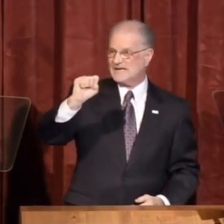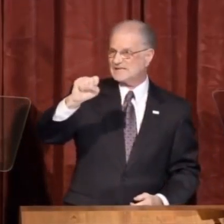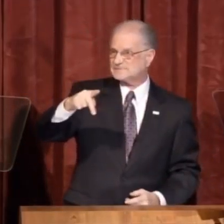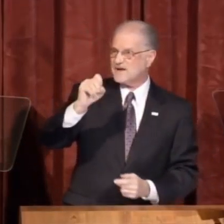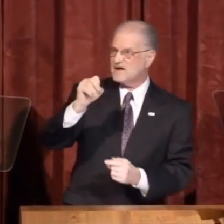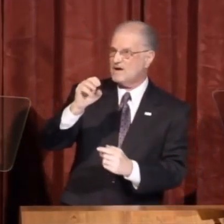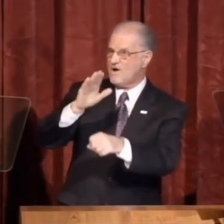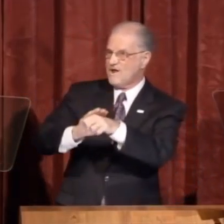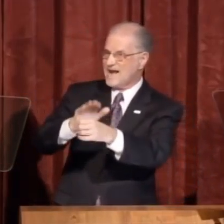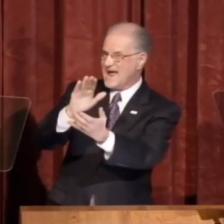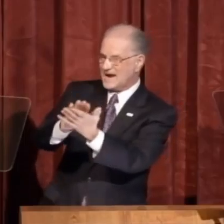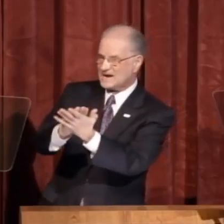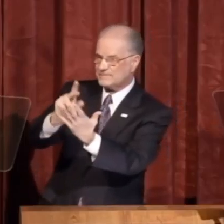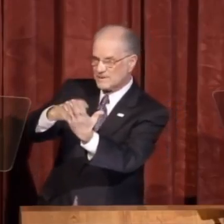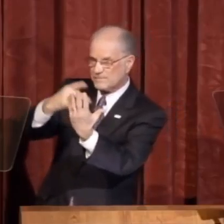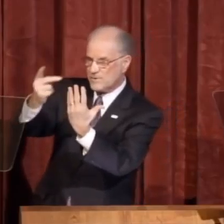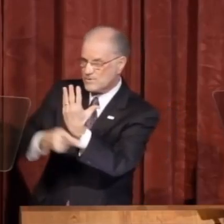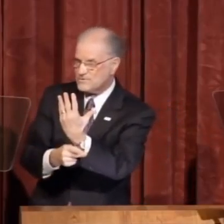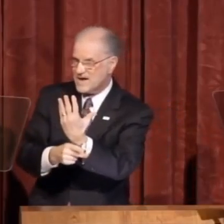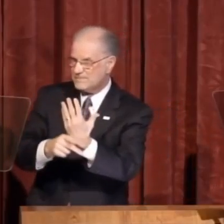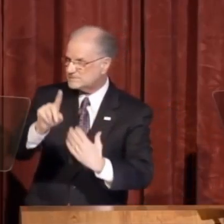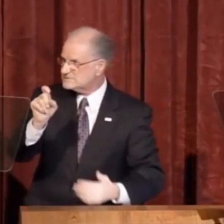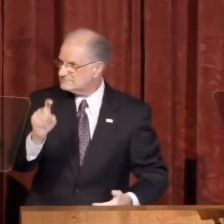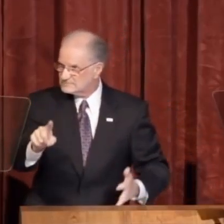And how can we ensure our students will succeed?